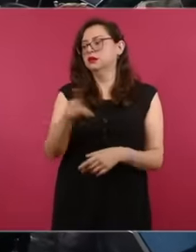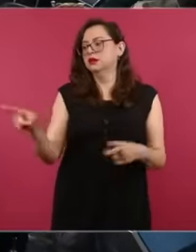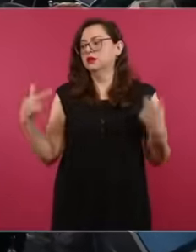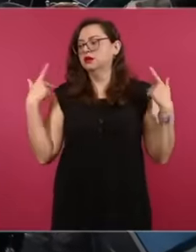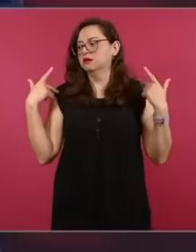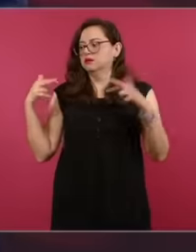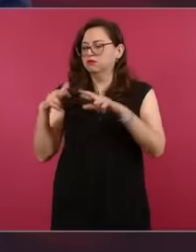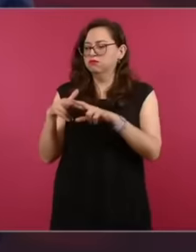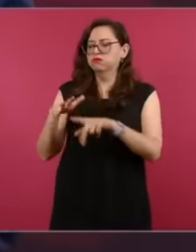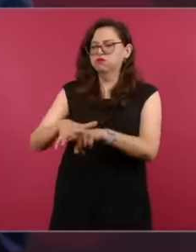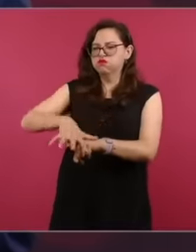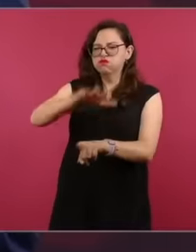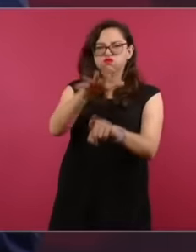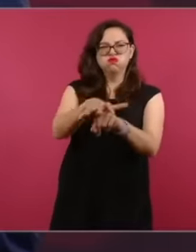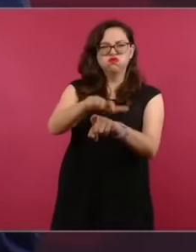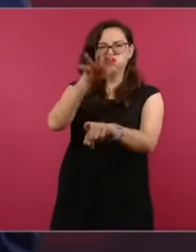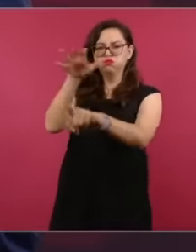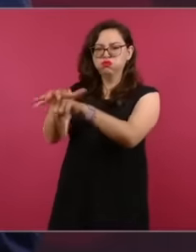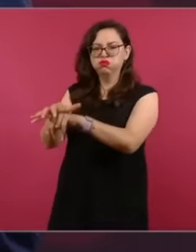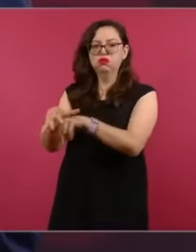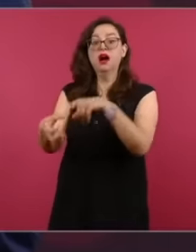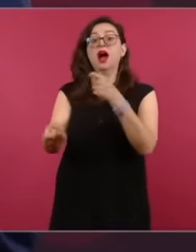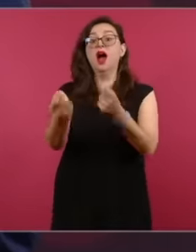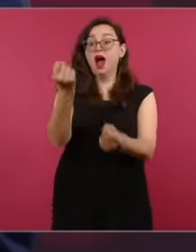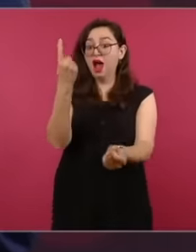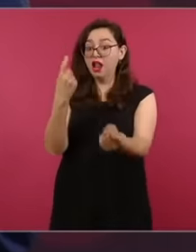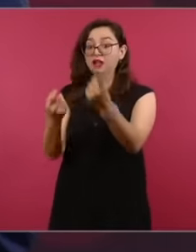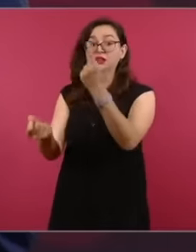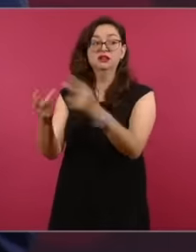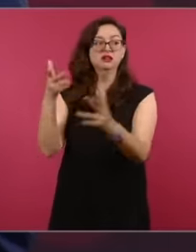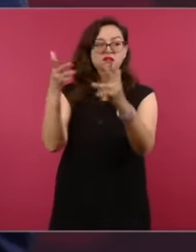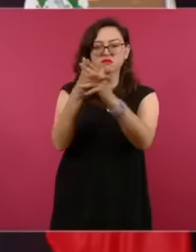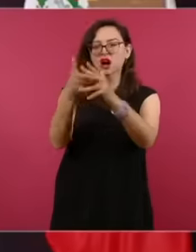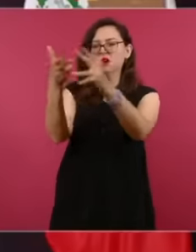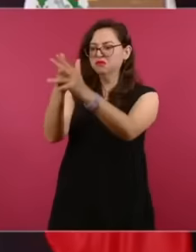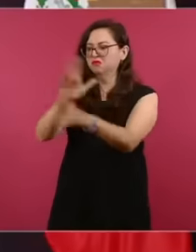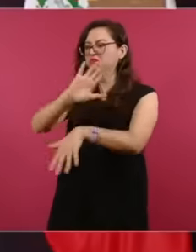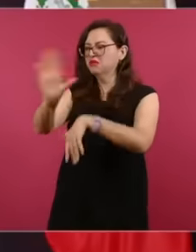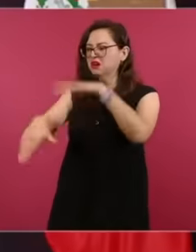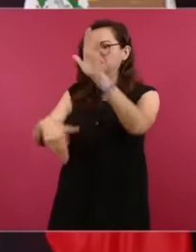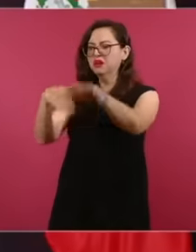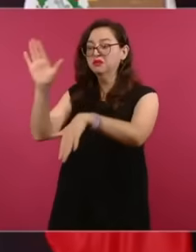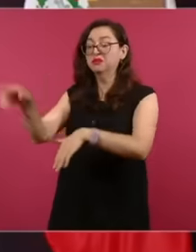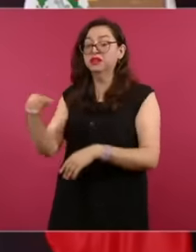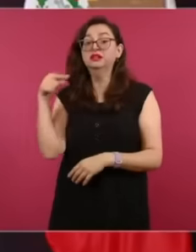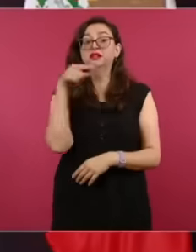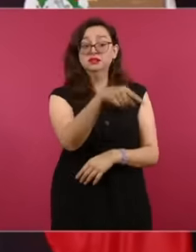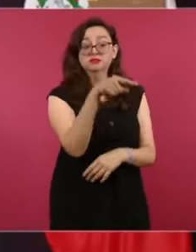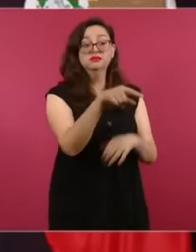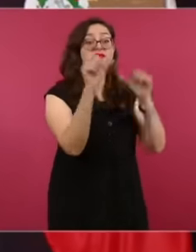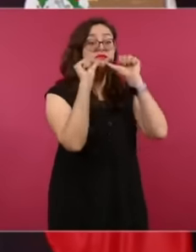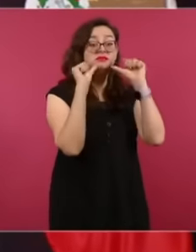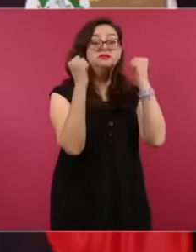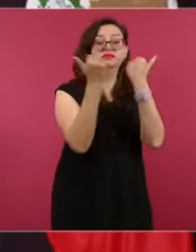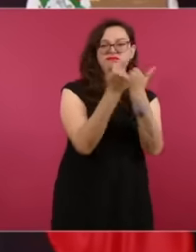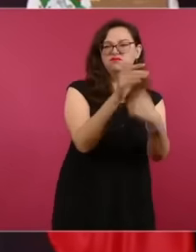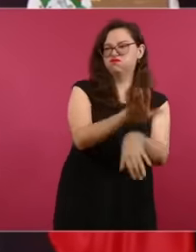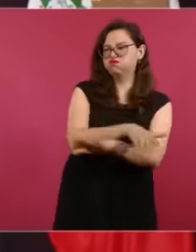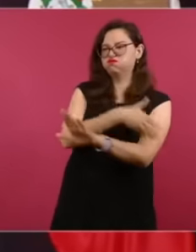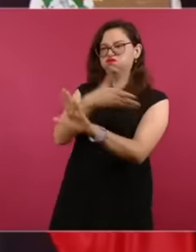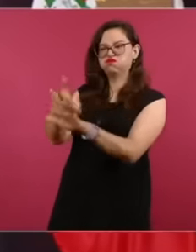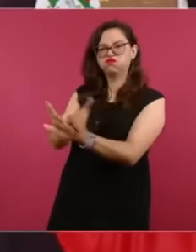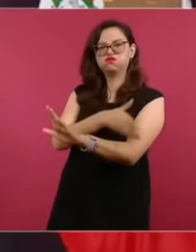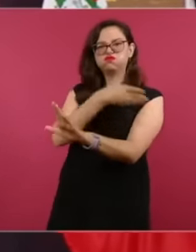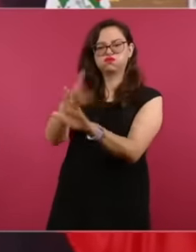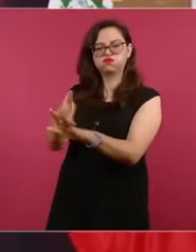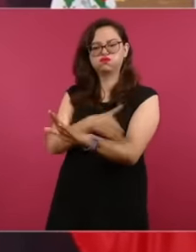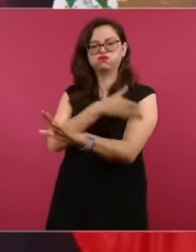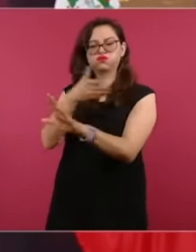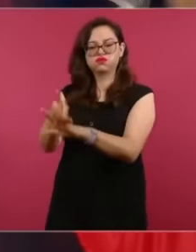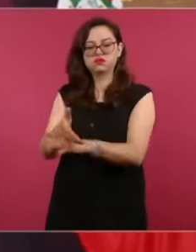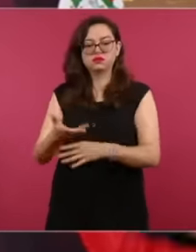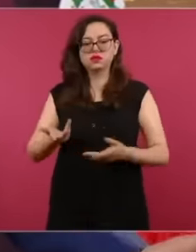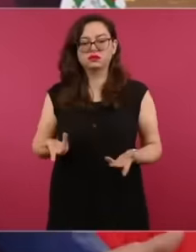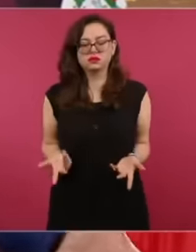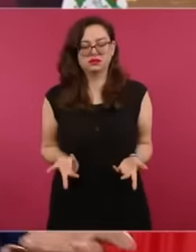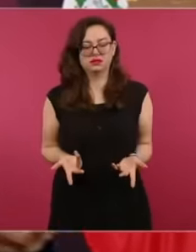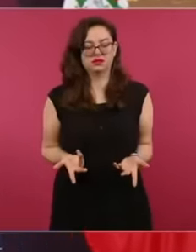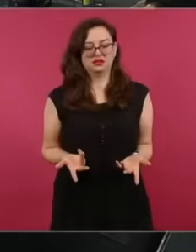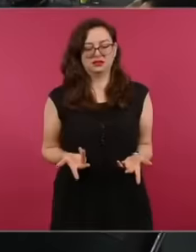murders that Mr. Claudio x González was the one who created this organization